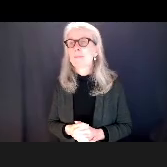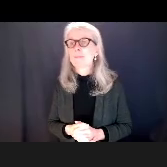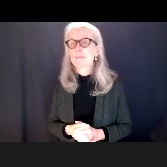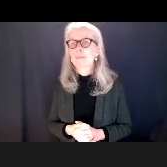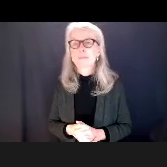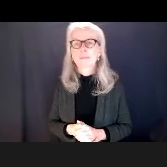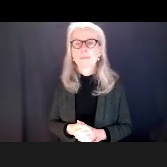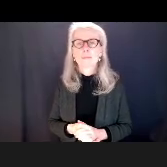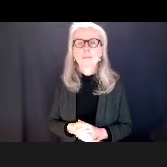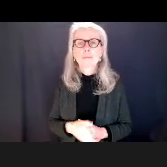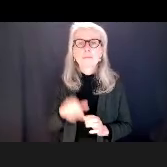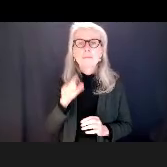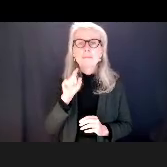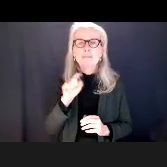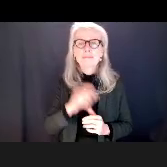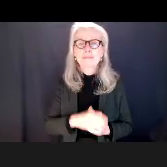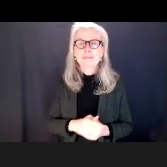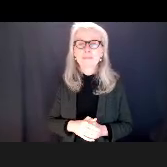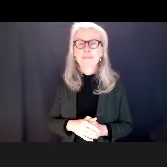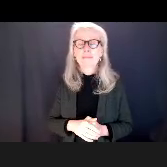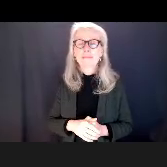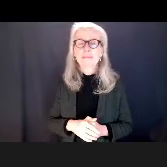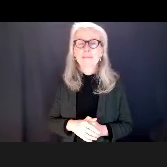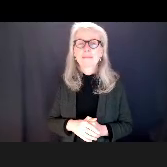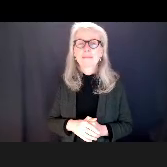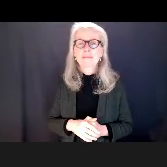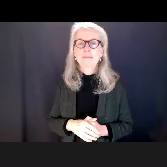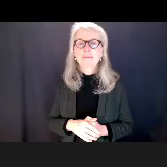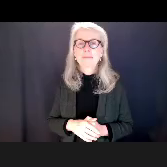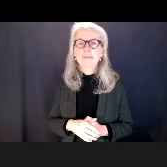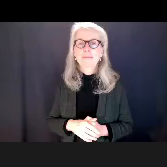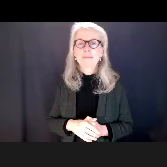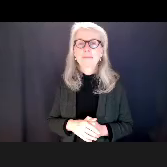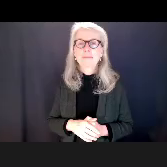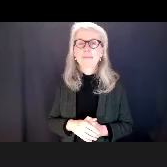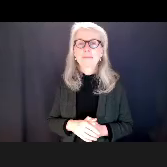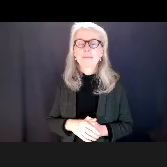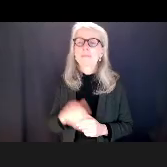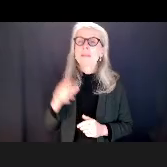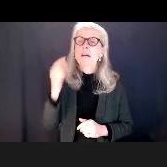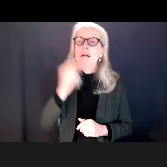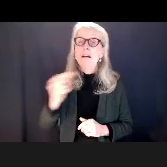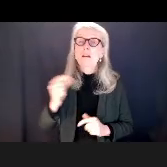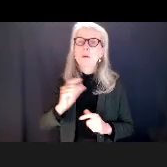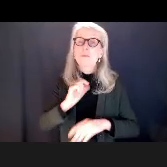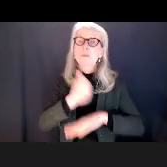Wonder how the slides There we go. The state provision of care for disabled people has a